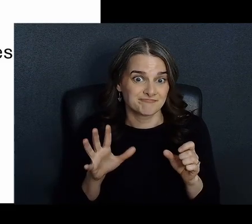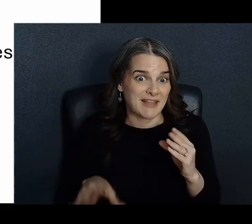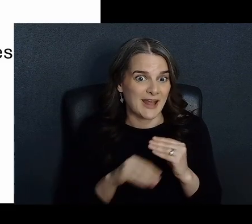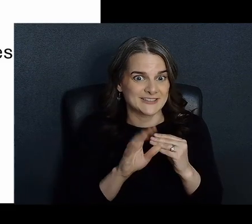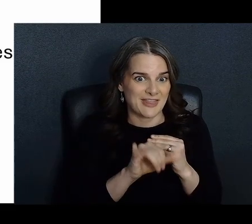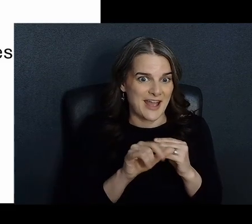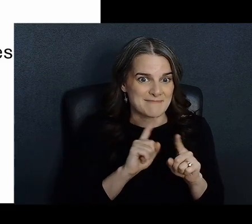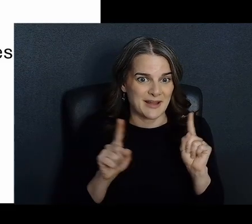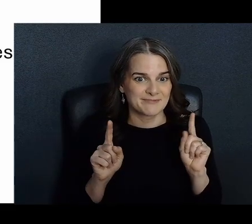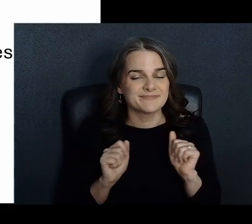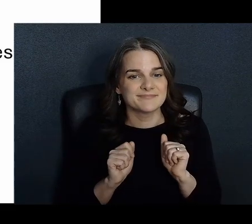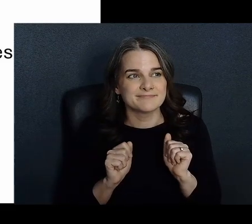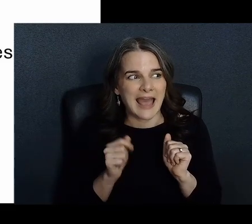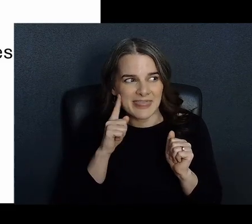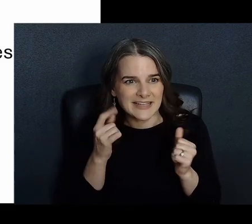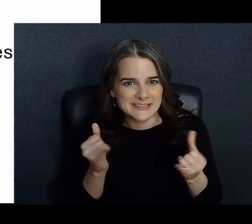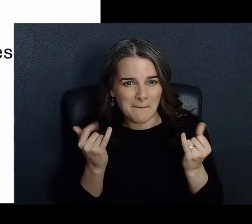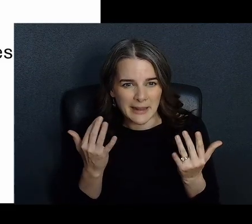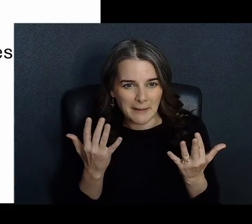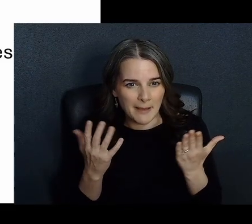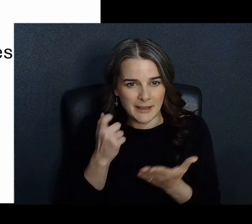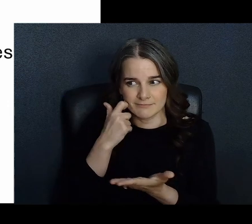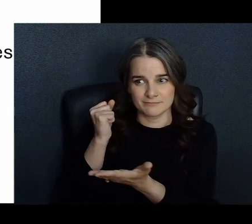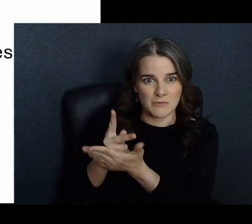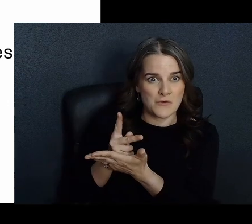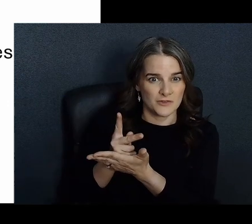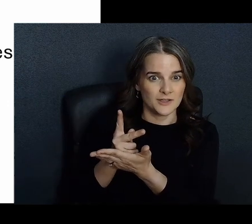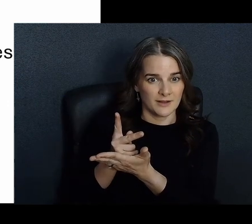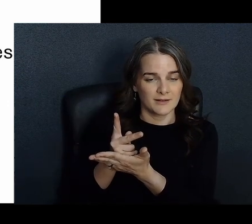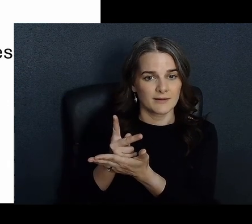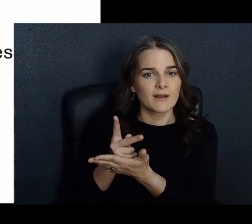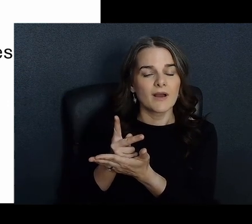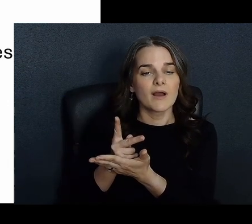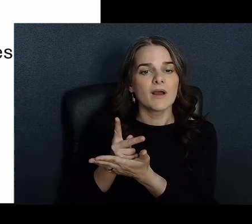but it might have been approved recently, to include the contacting an IRA agent.